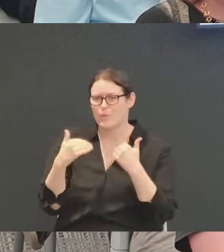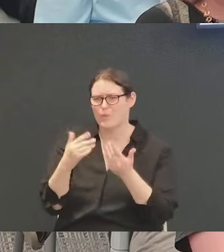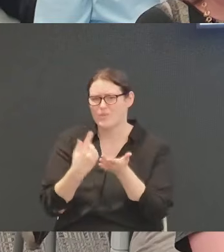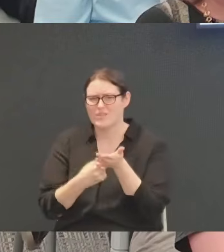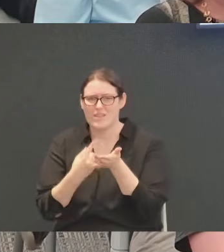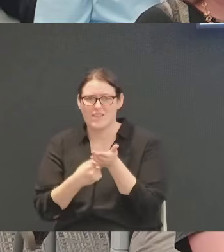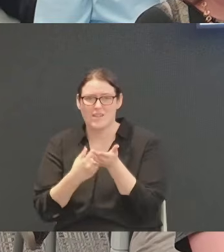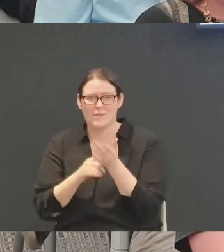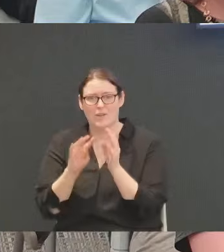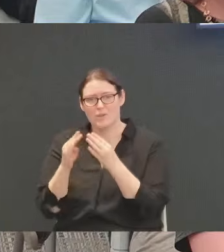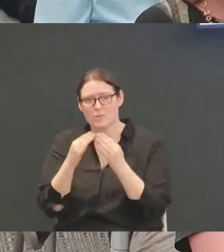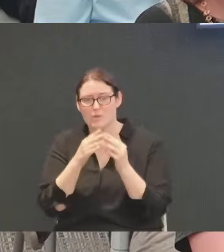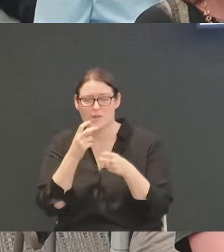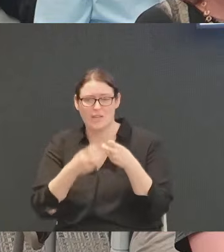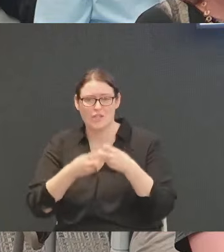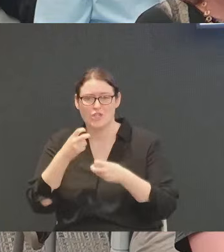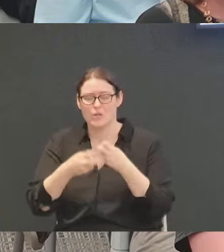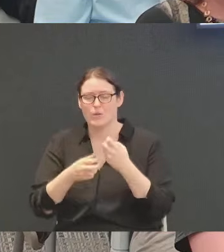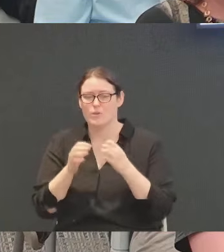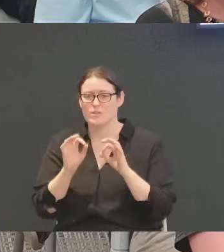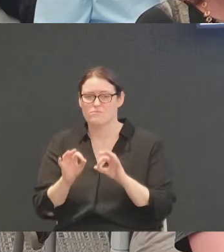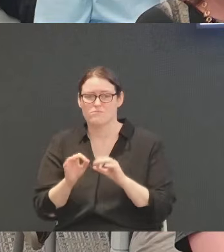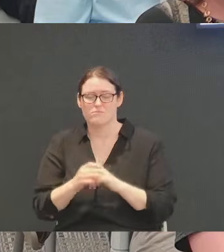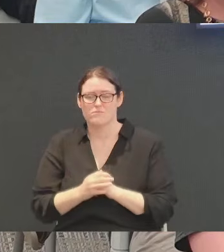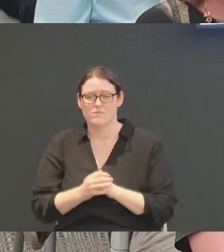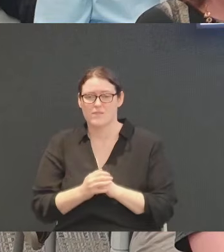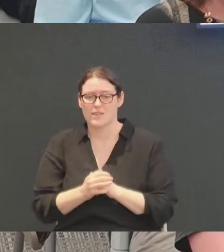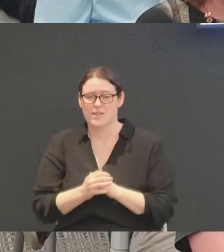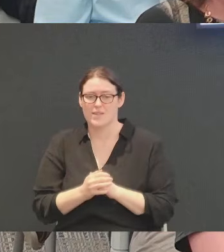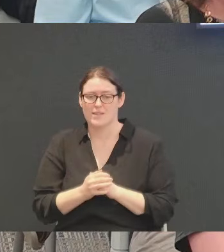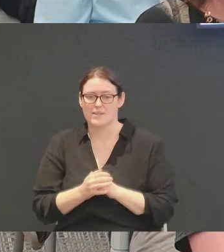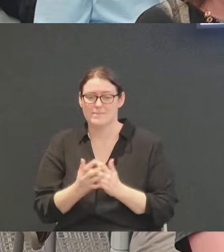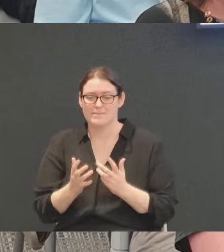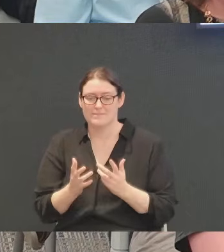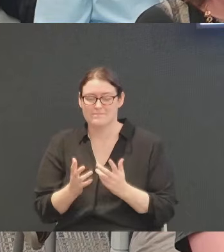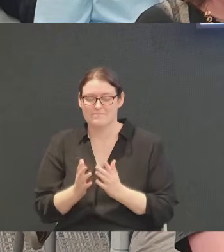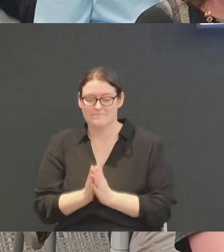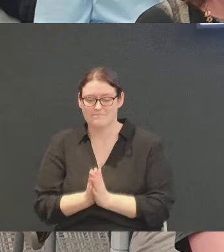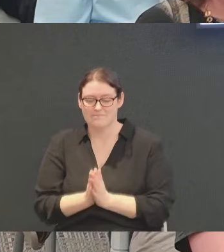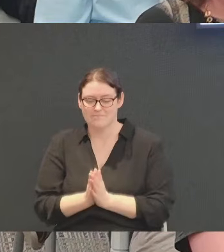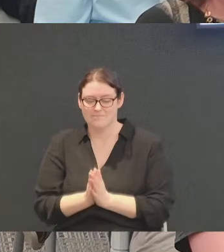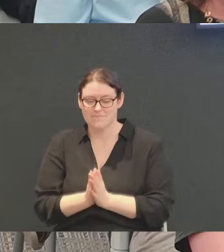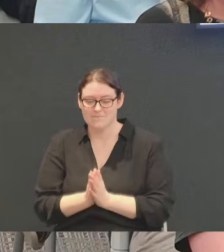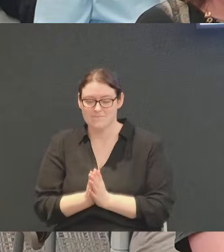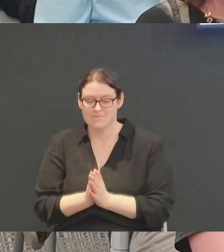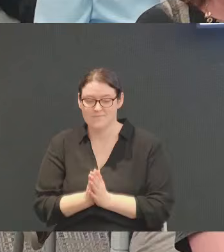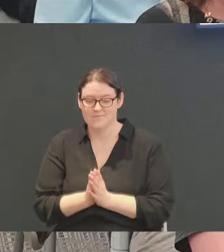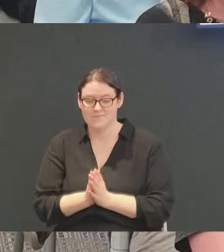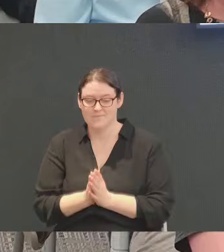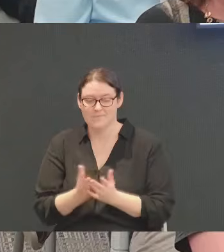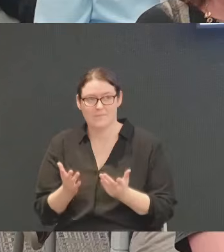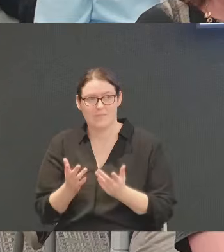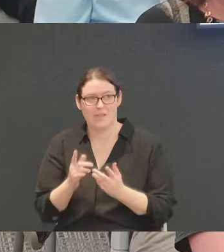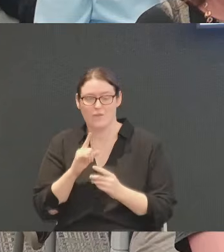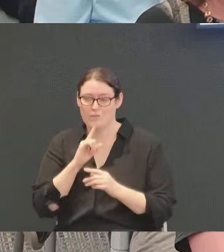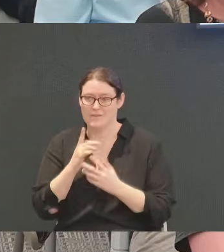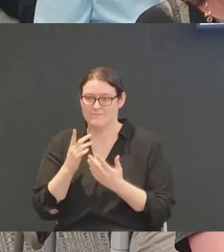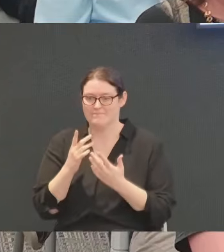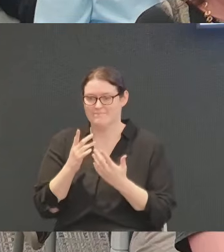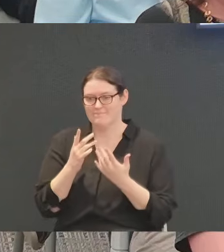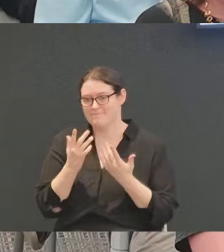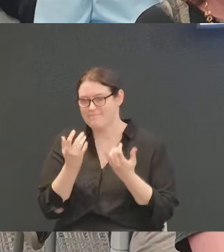these community issues. Um, I've had a very sheltered life. I've been very blessed. You know,